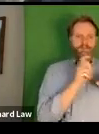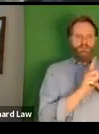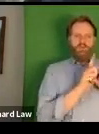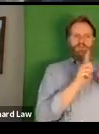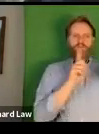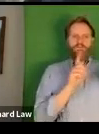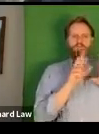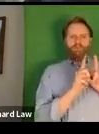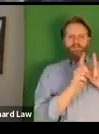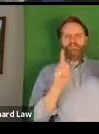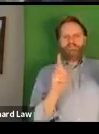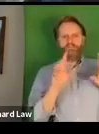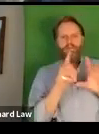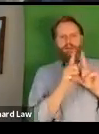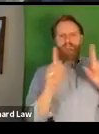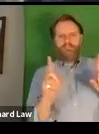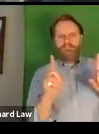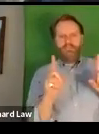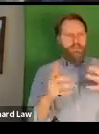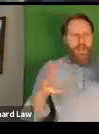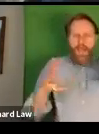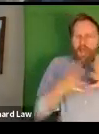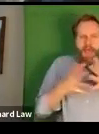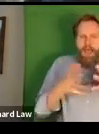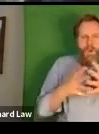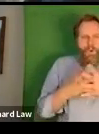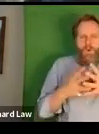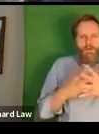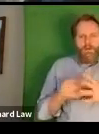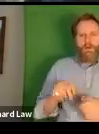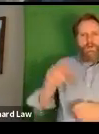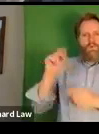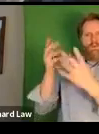whilst carrying out my duties during jury trials bearing in mind